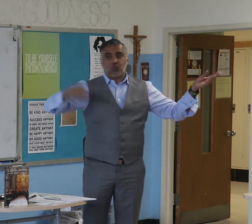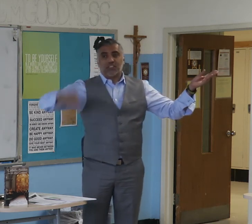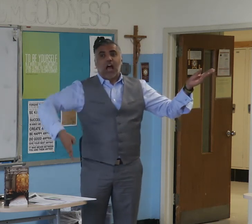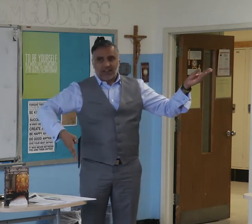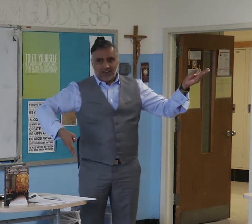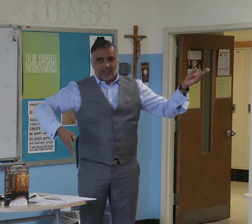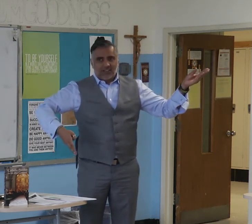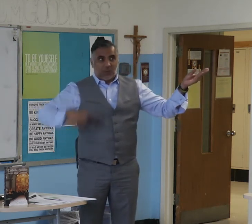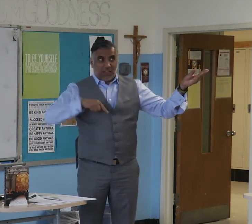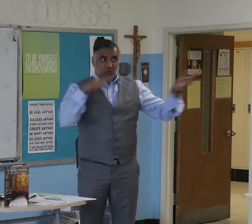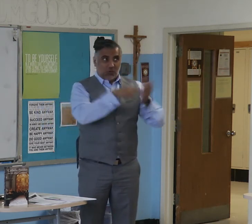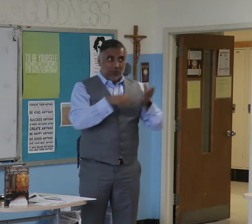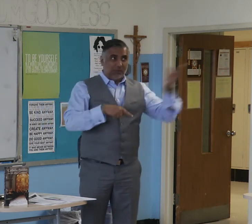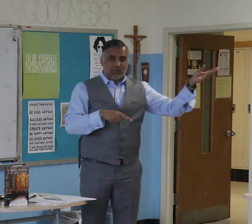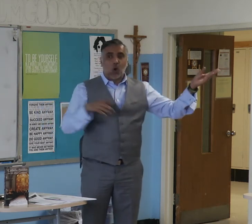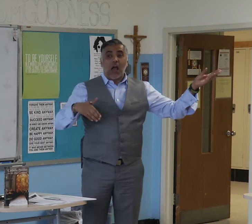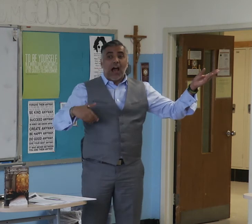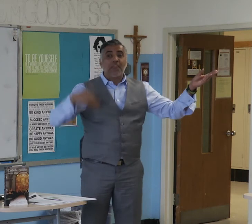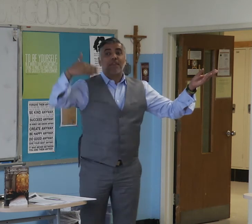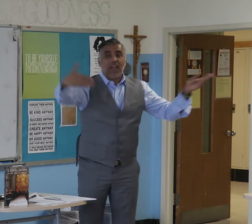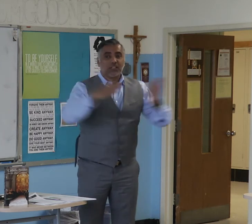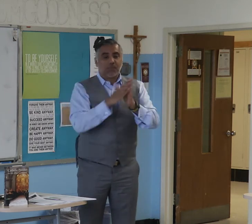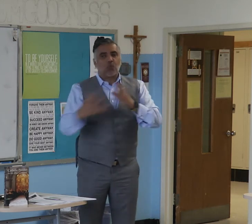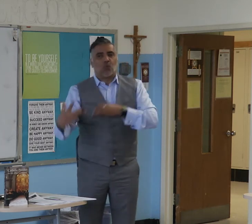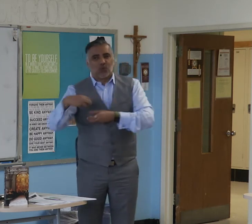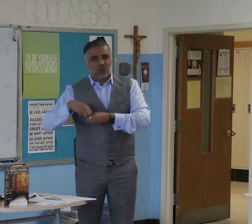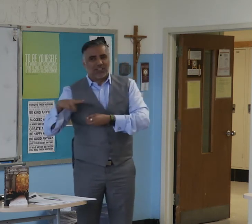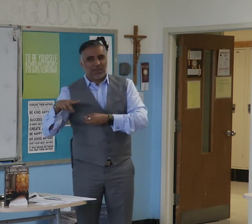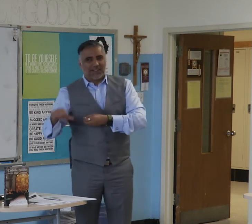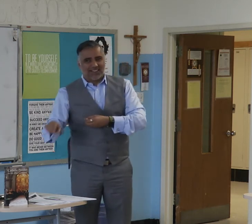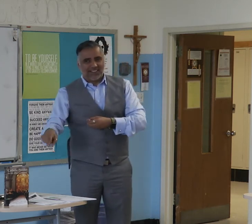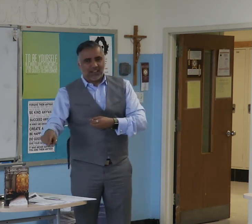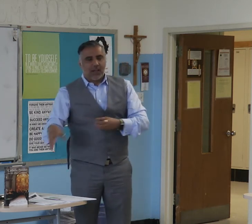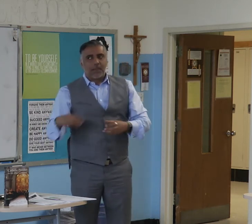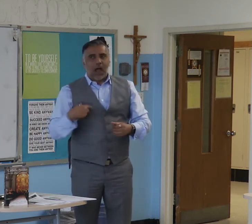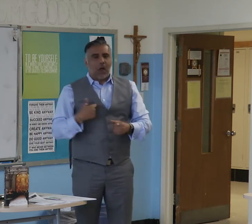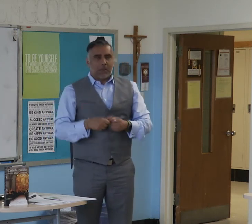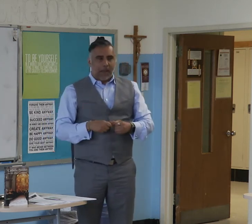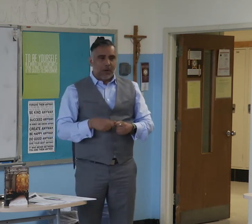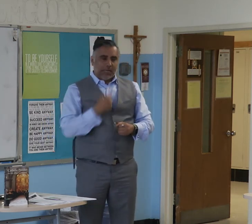so we will be in the next book, but I remember commenting to the others that our